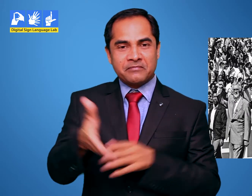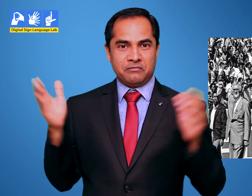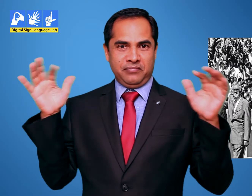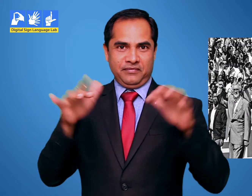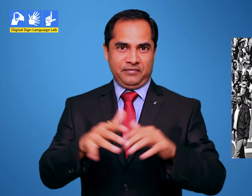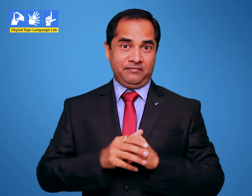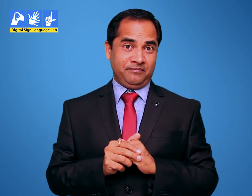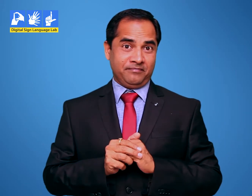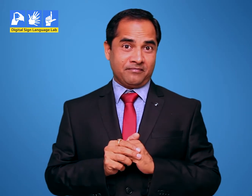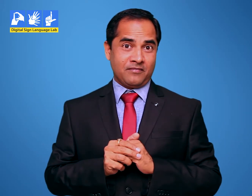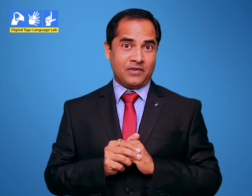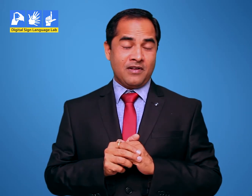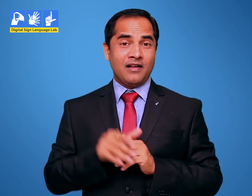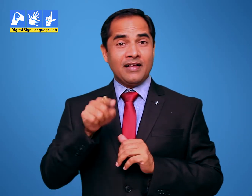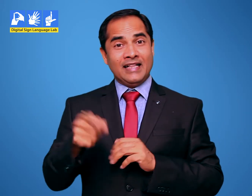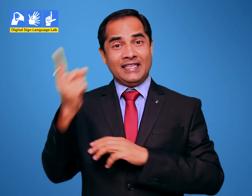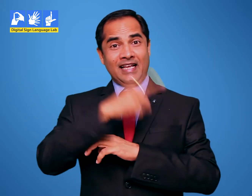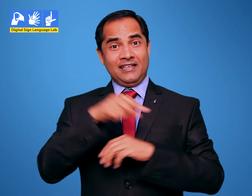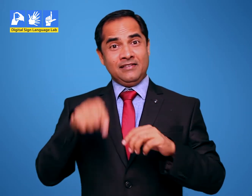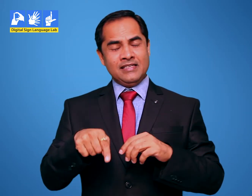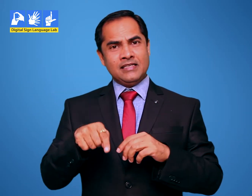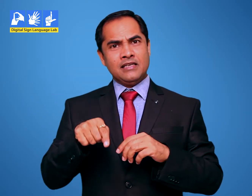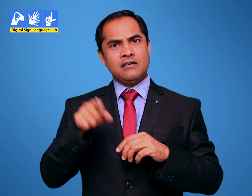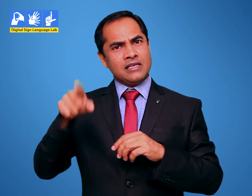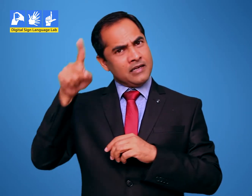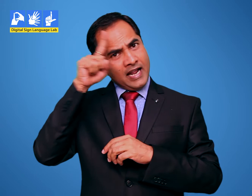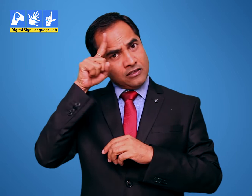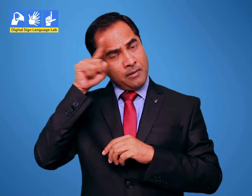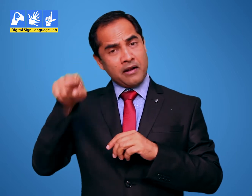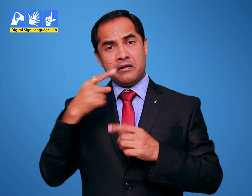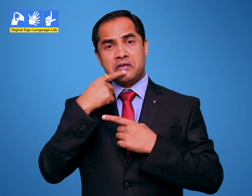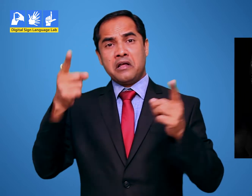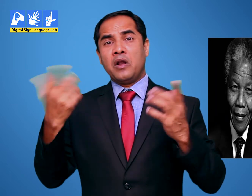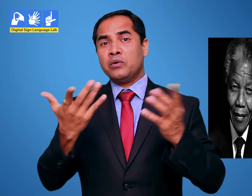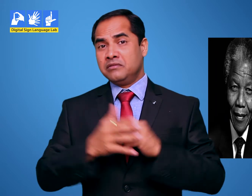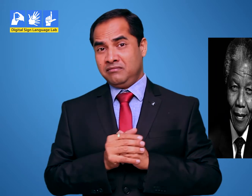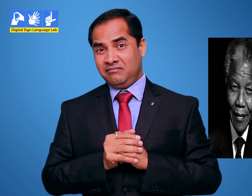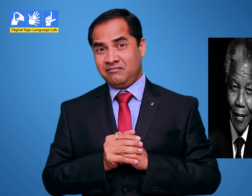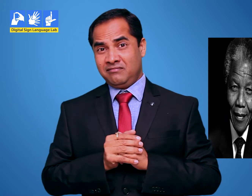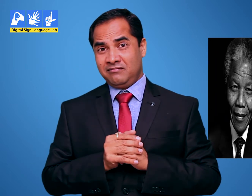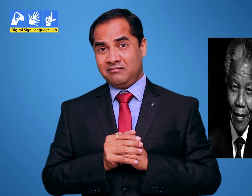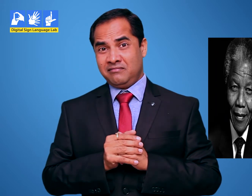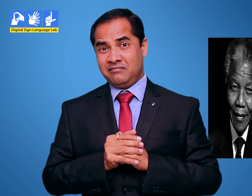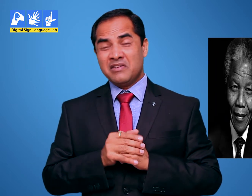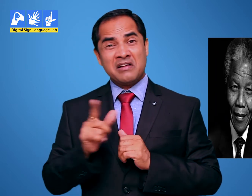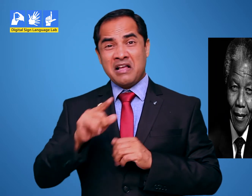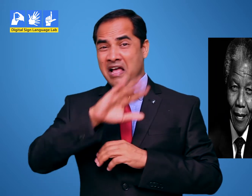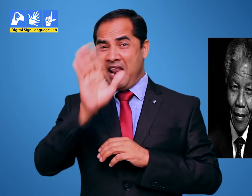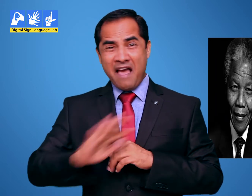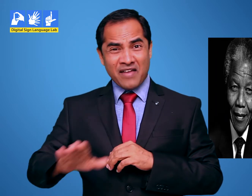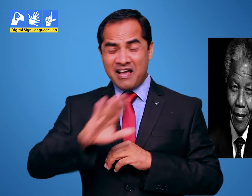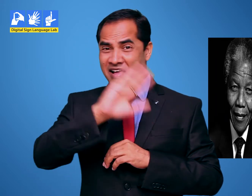Nelson Mandela. On that day Mandela announced to the world that - "Never, never, never